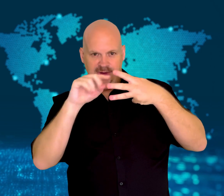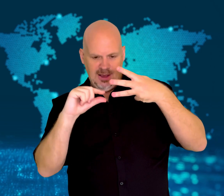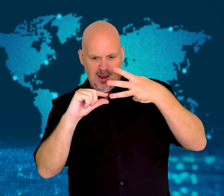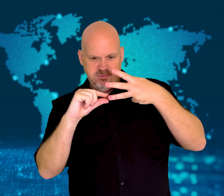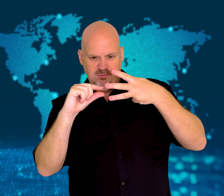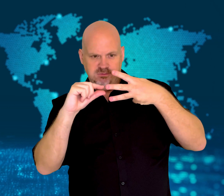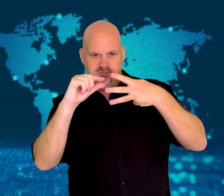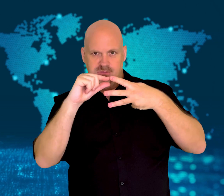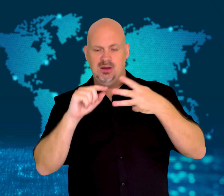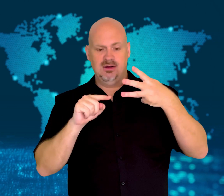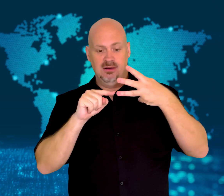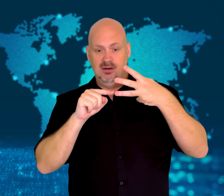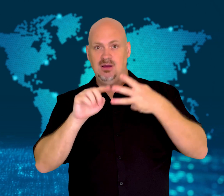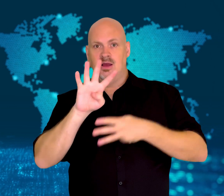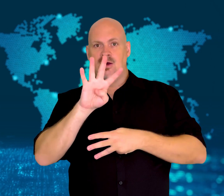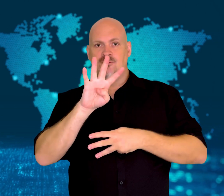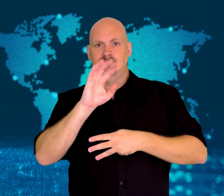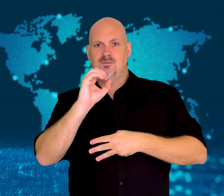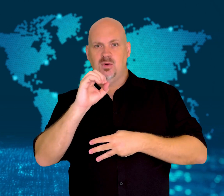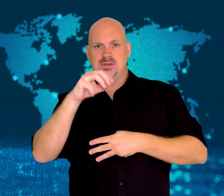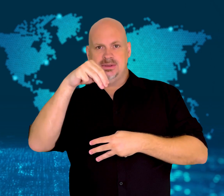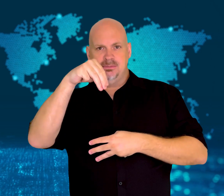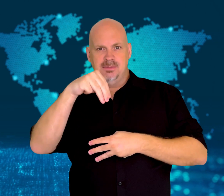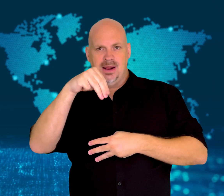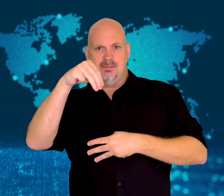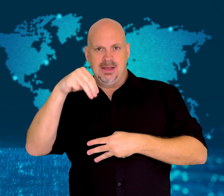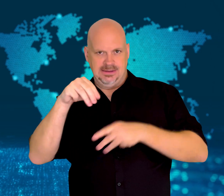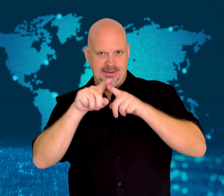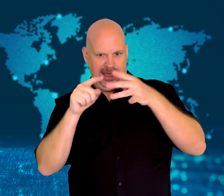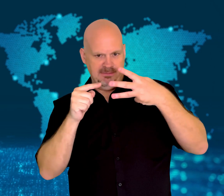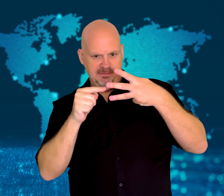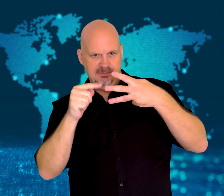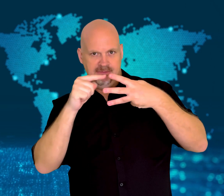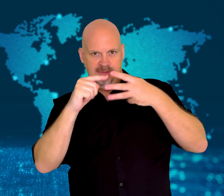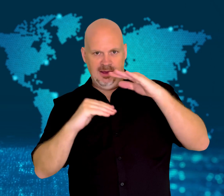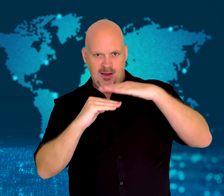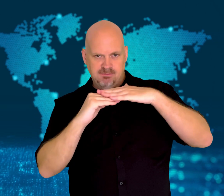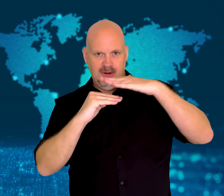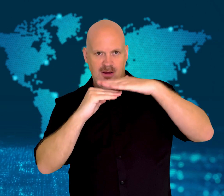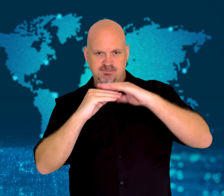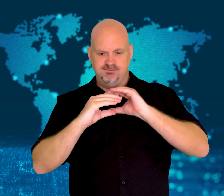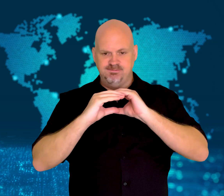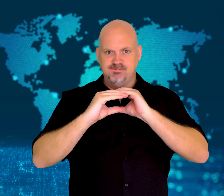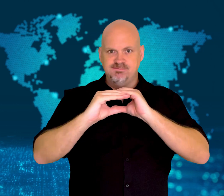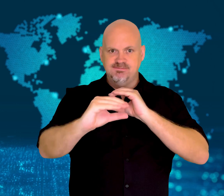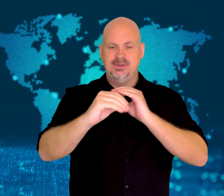The glass is made of three layers, each 40 millimeters thick.